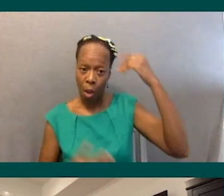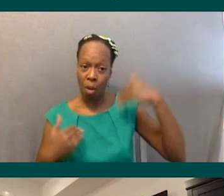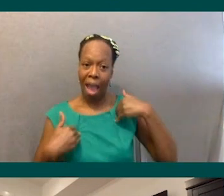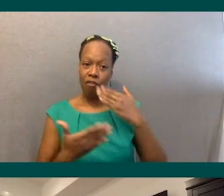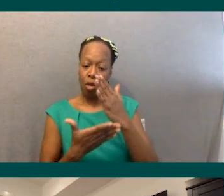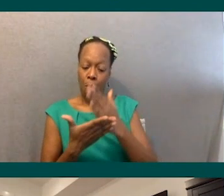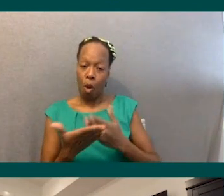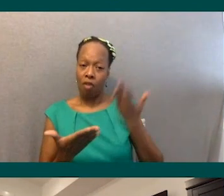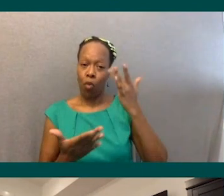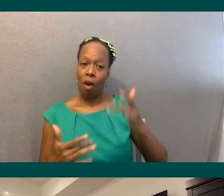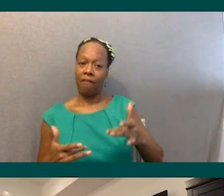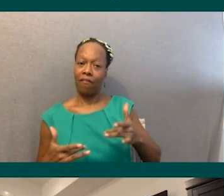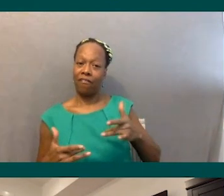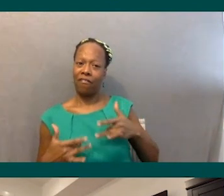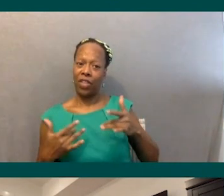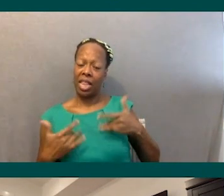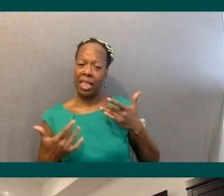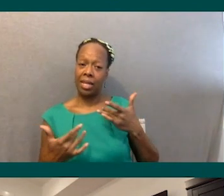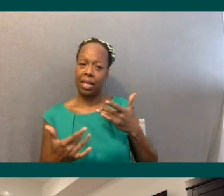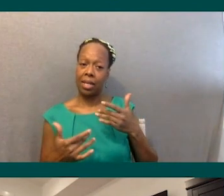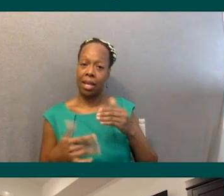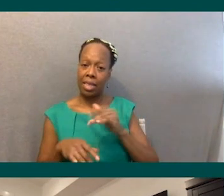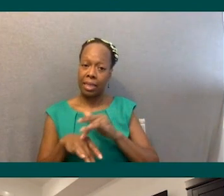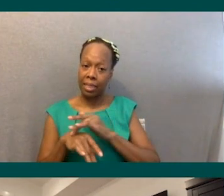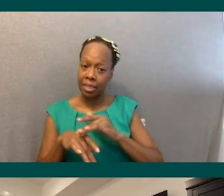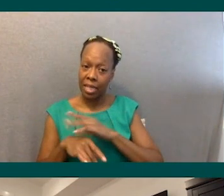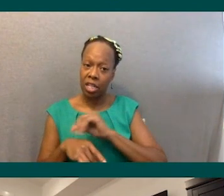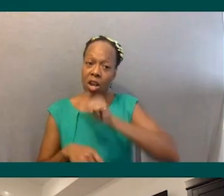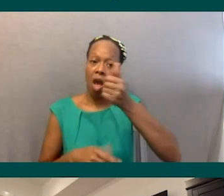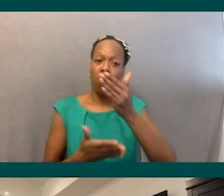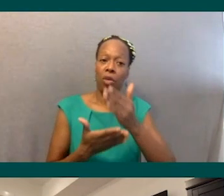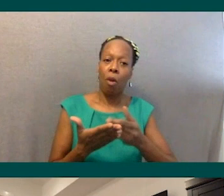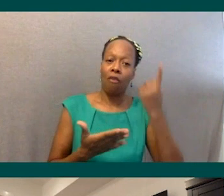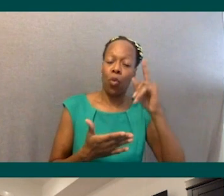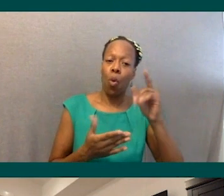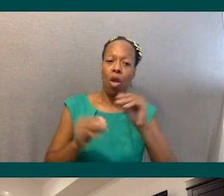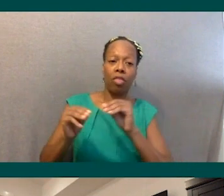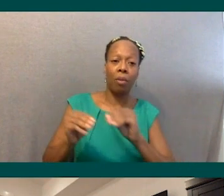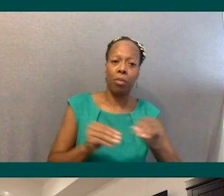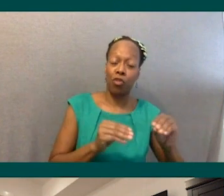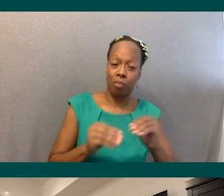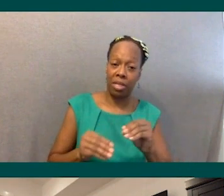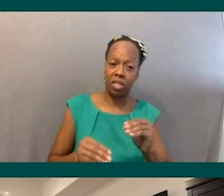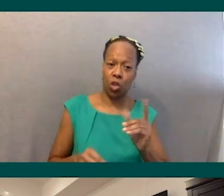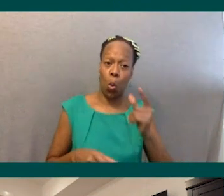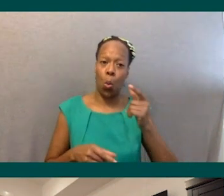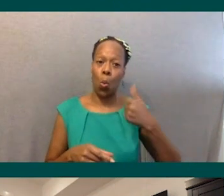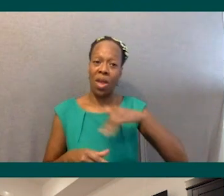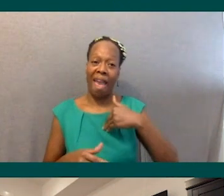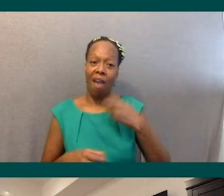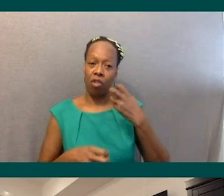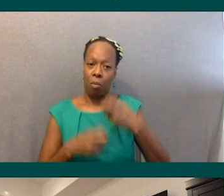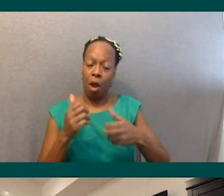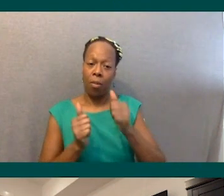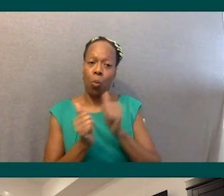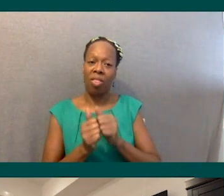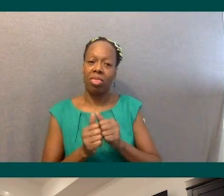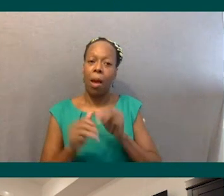and the other part is feeling the movement. So the lesion is in the motor track, which causes the spasticity.